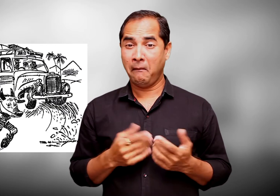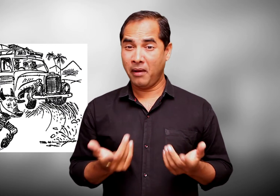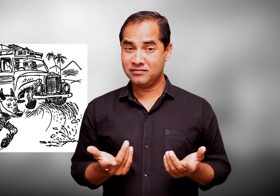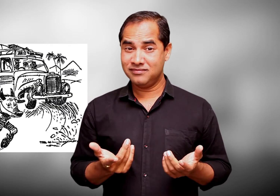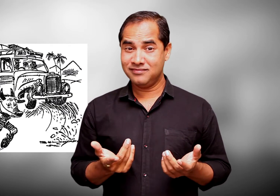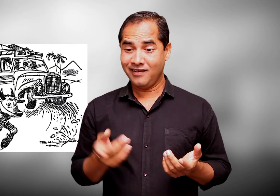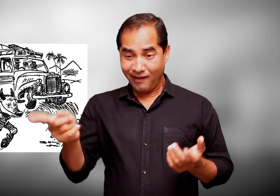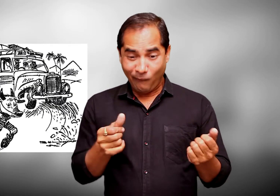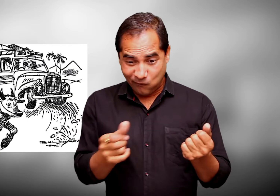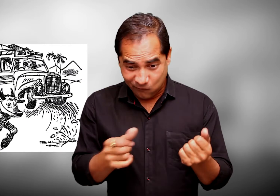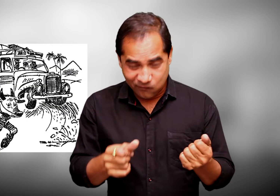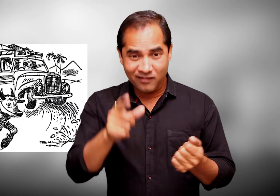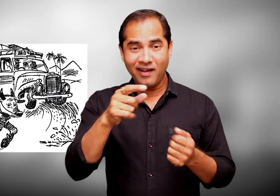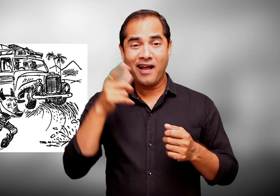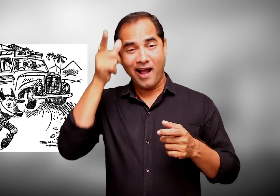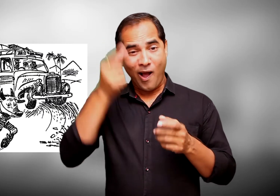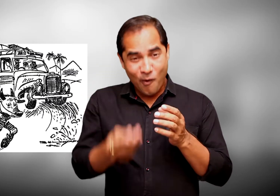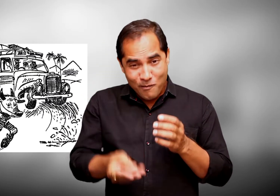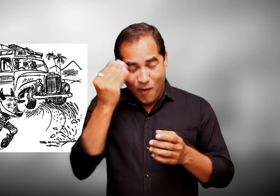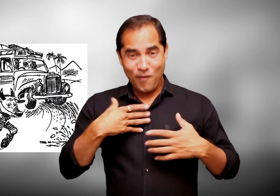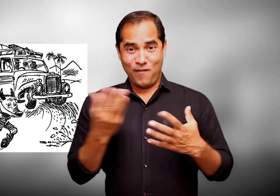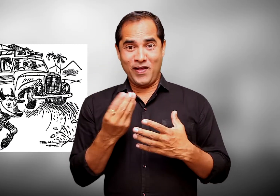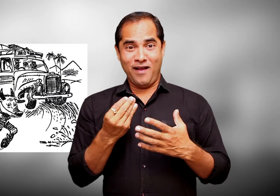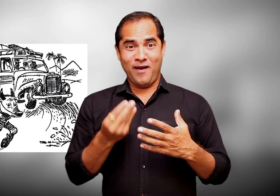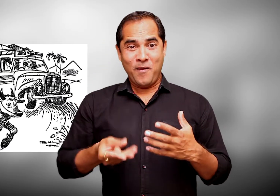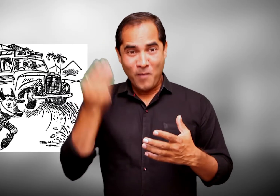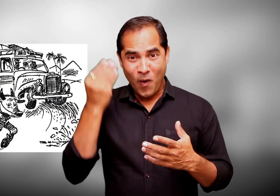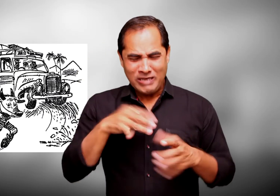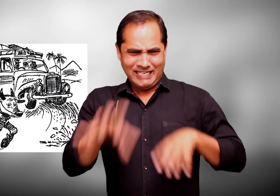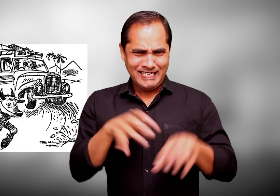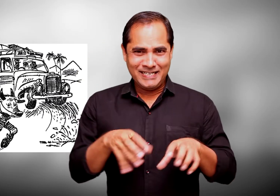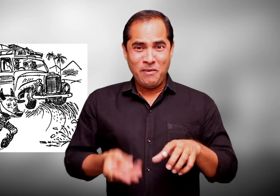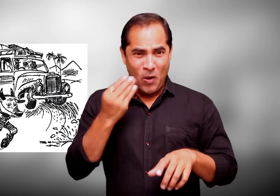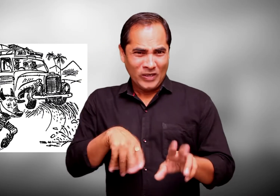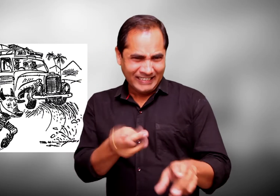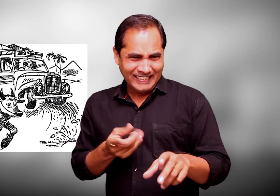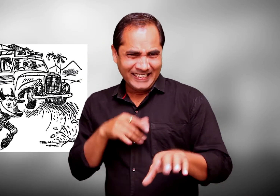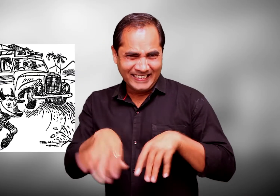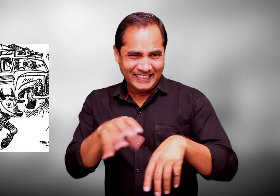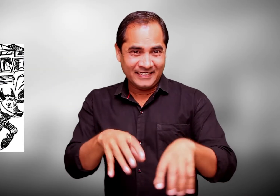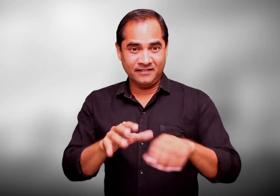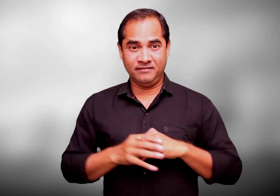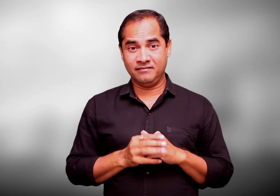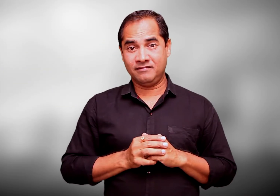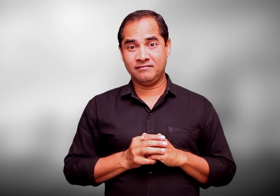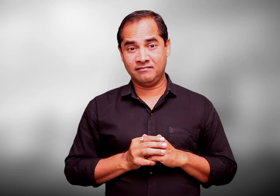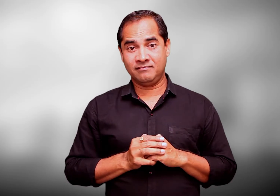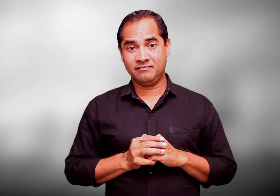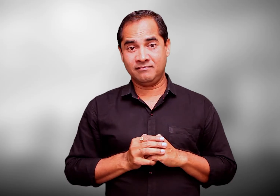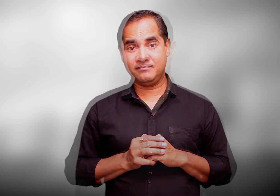But the more he honked, more frightened the animal became and faster it ran.